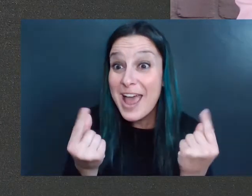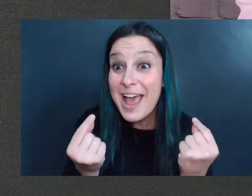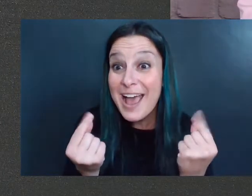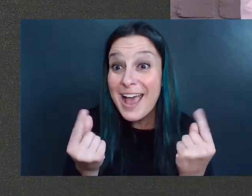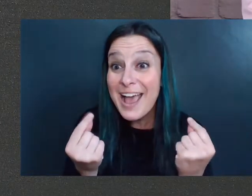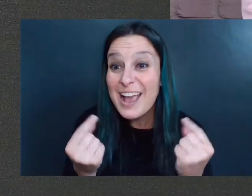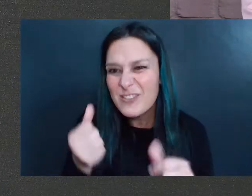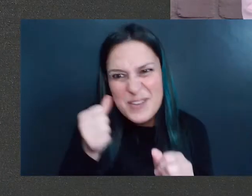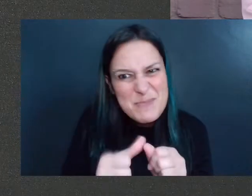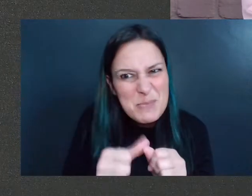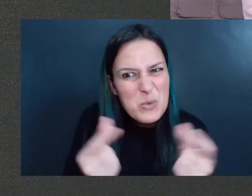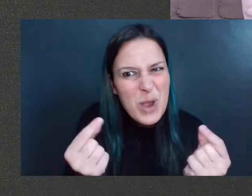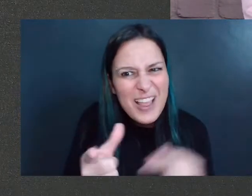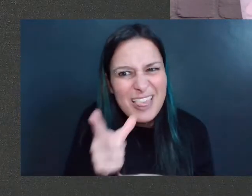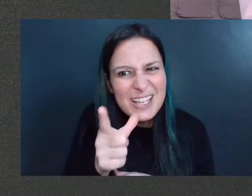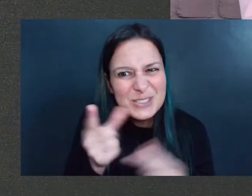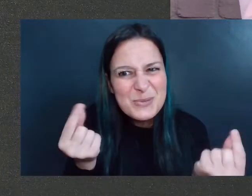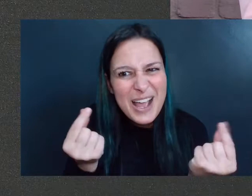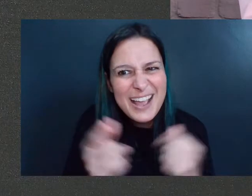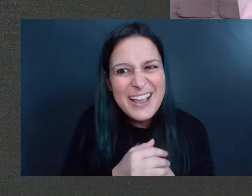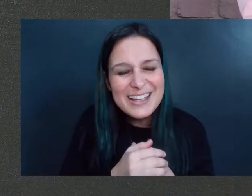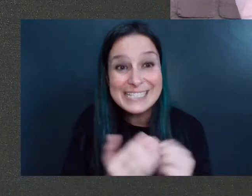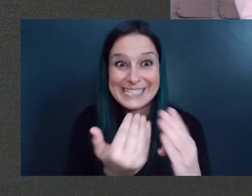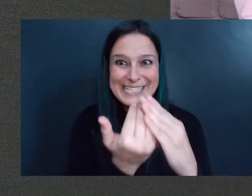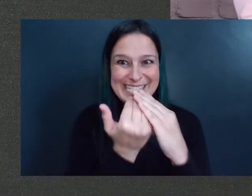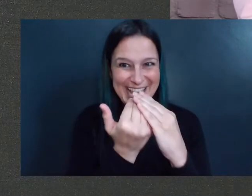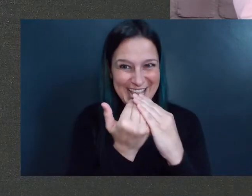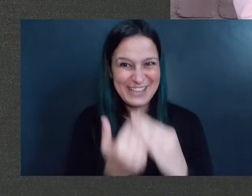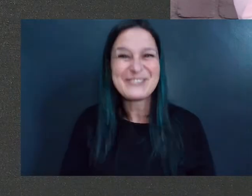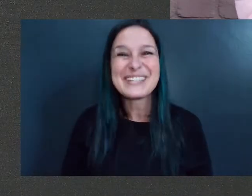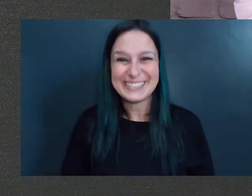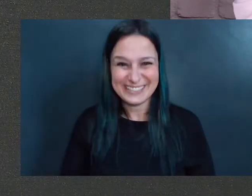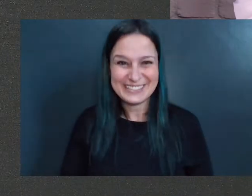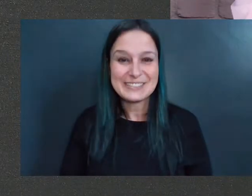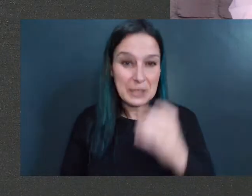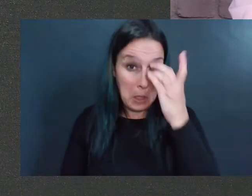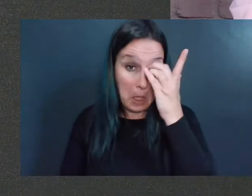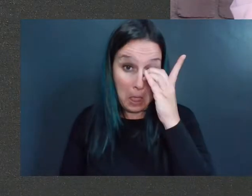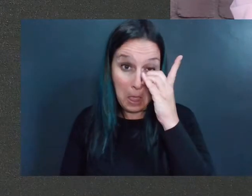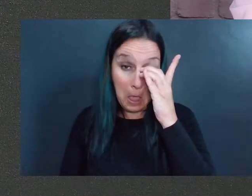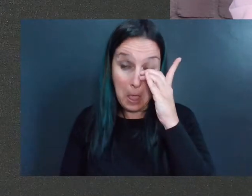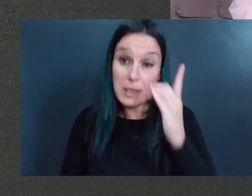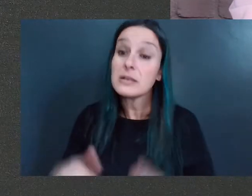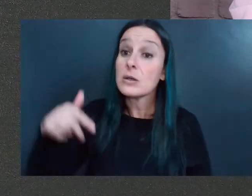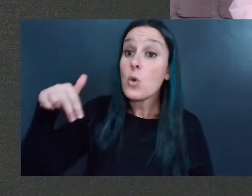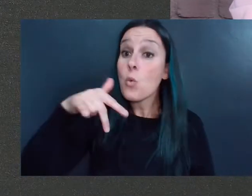Do you remember what he had for lunch? His sandwich, yeah. On the way to the lunch room,